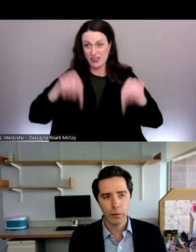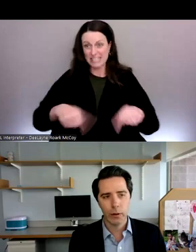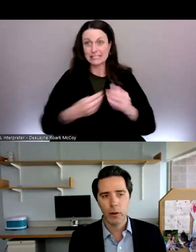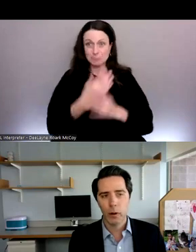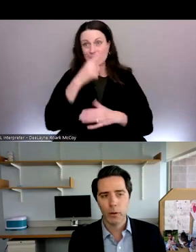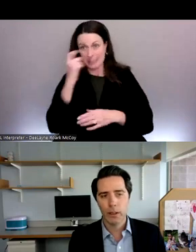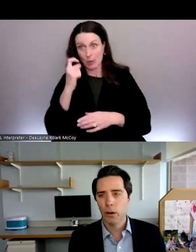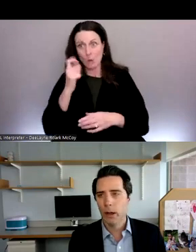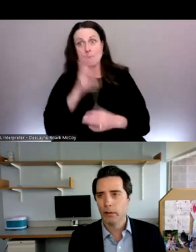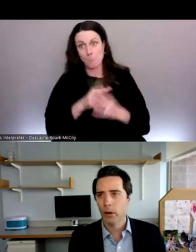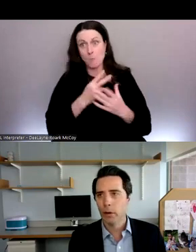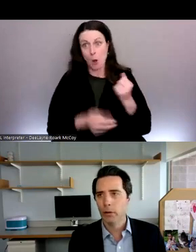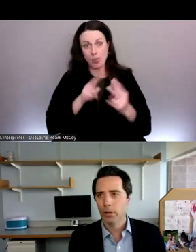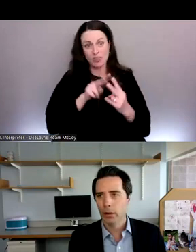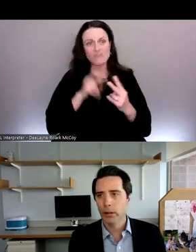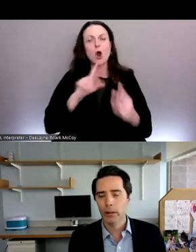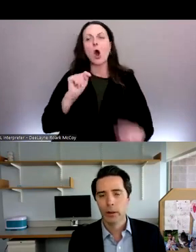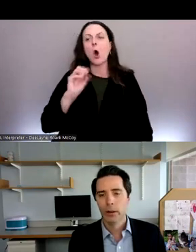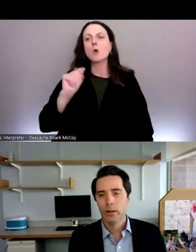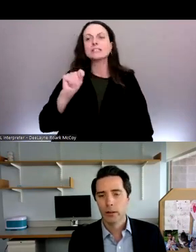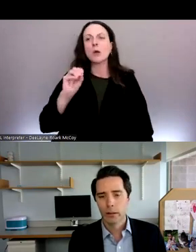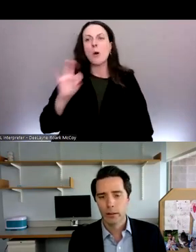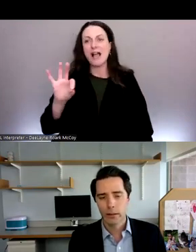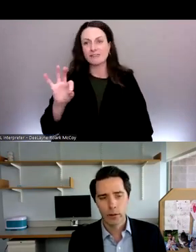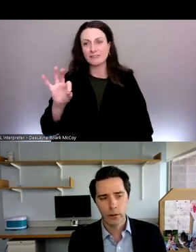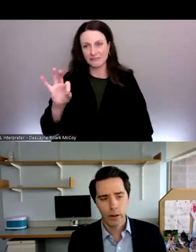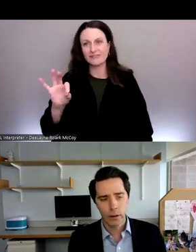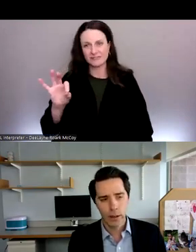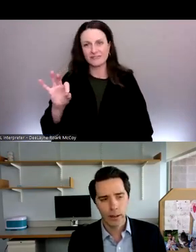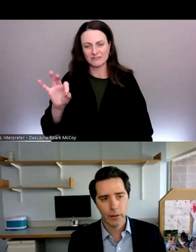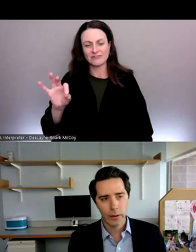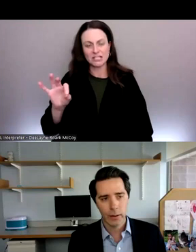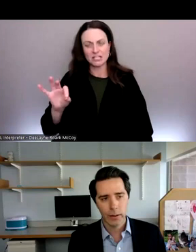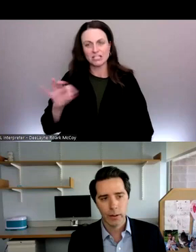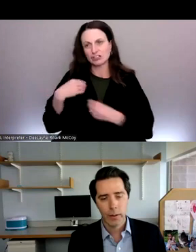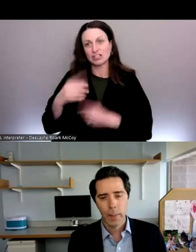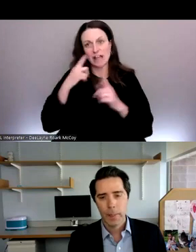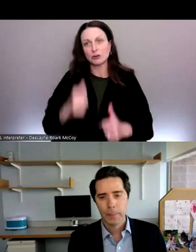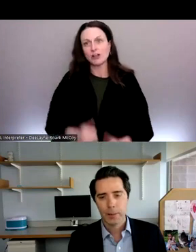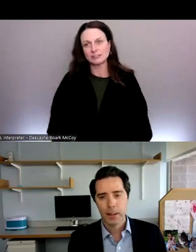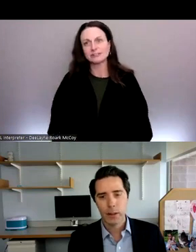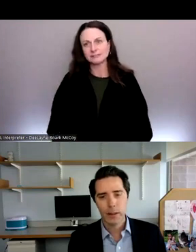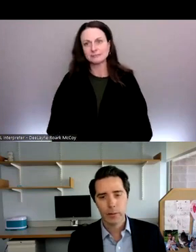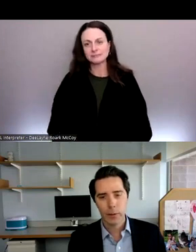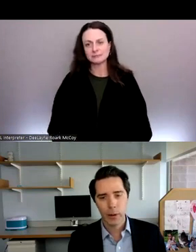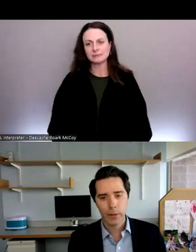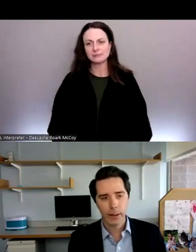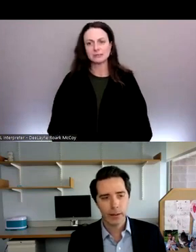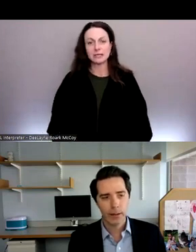for otof or Oto Furlan genetic hearing loss